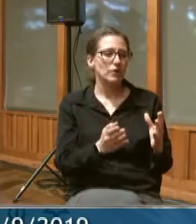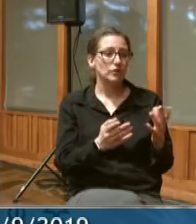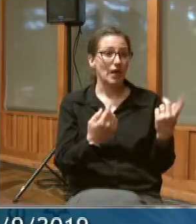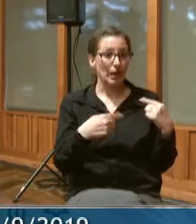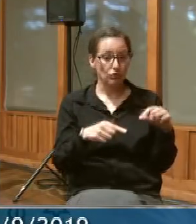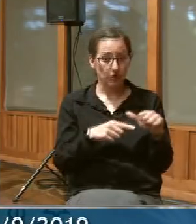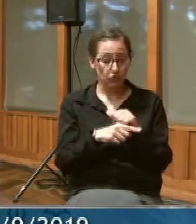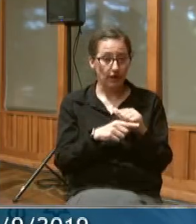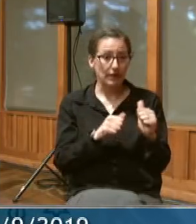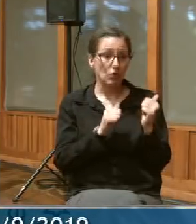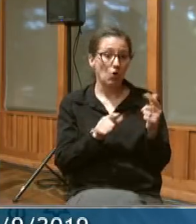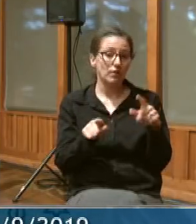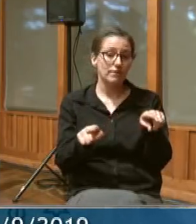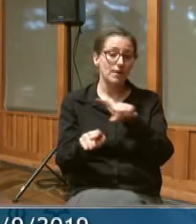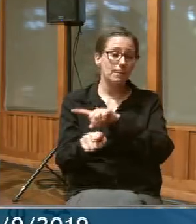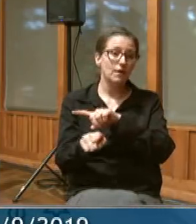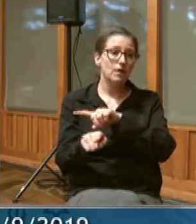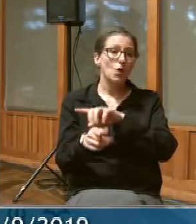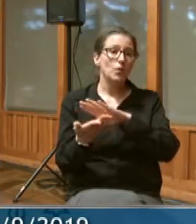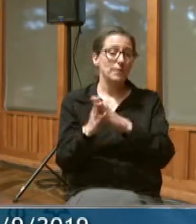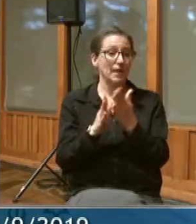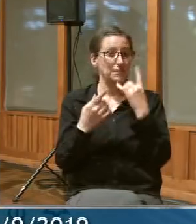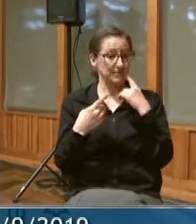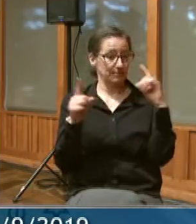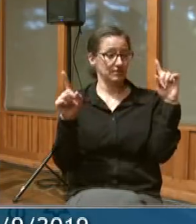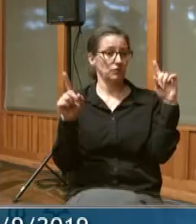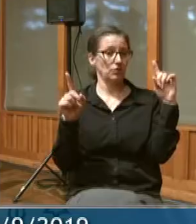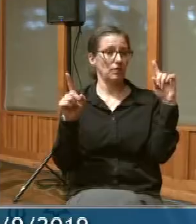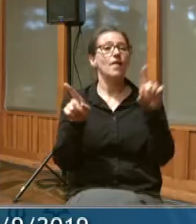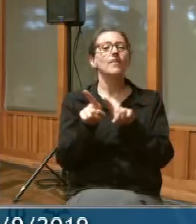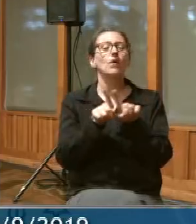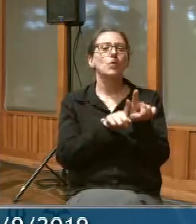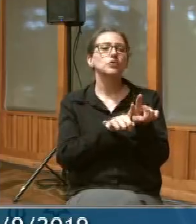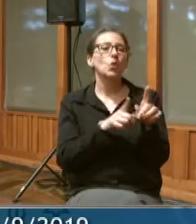20 PEOPLE AT THE CNA, MORE THAN 12 AS COMMERCIAL DRIVERS AND